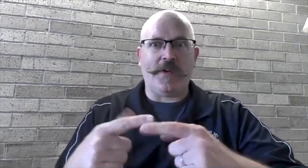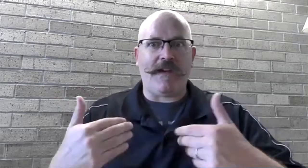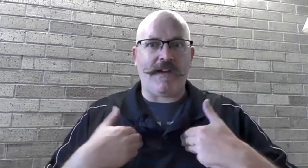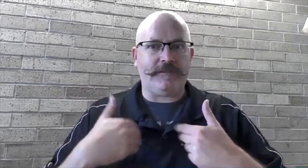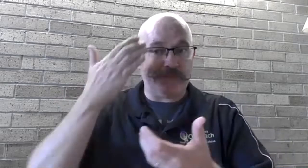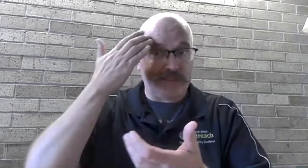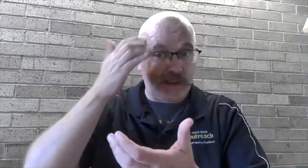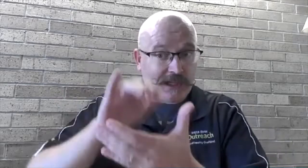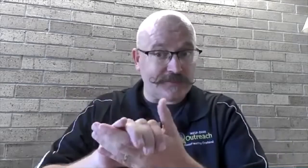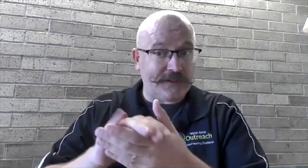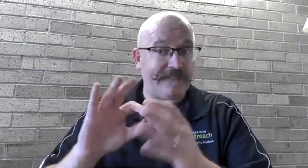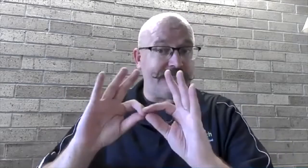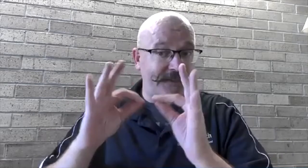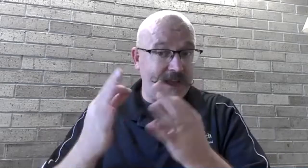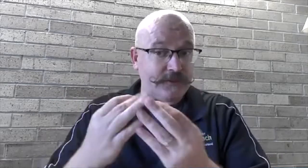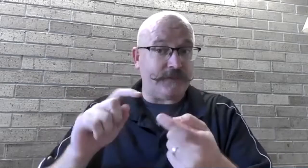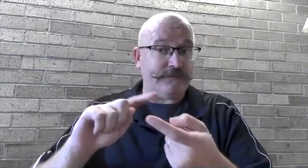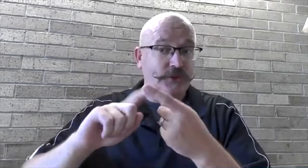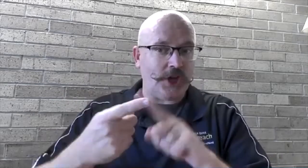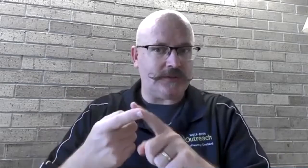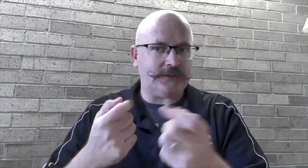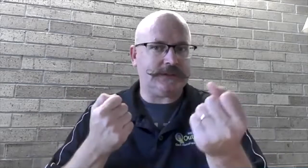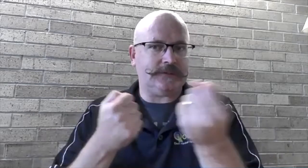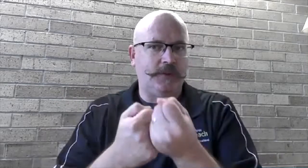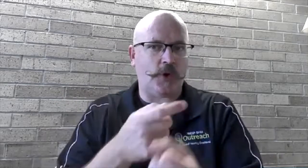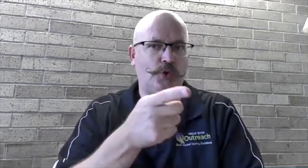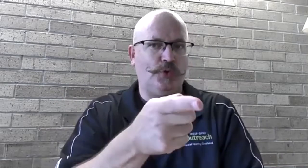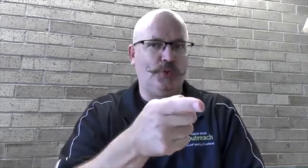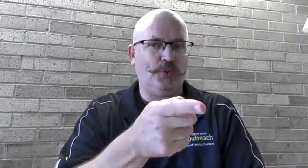(Scott) Yes and when you have your husband and your friends and your family all